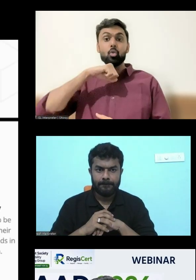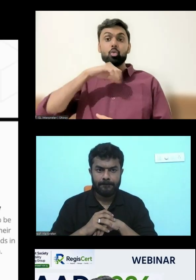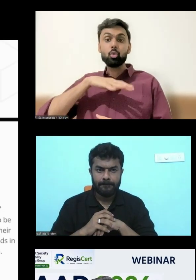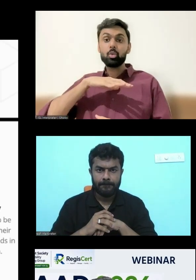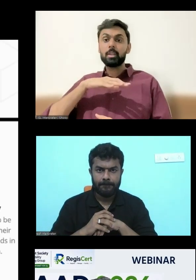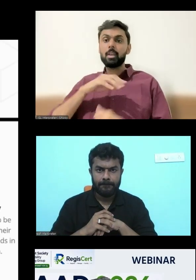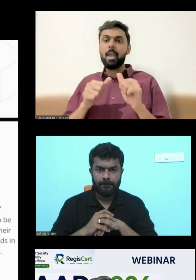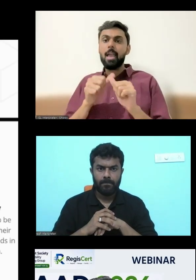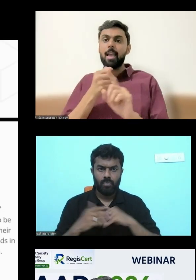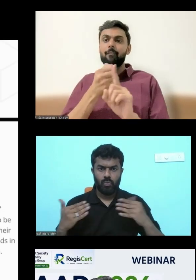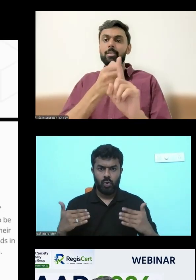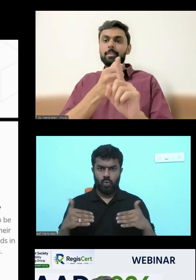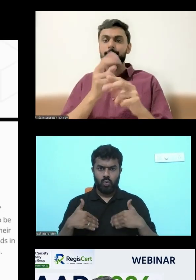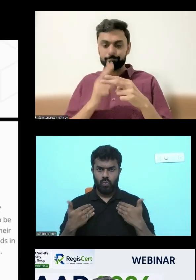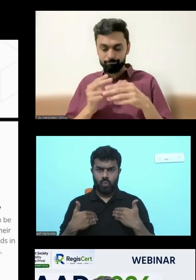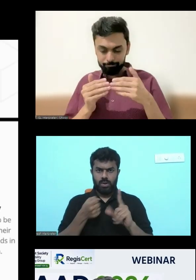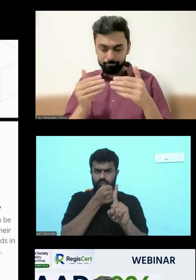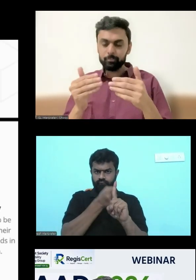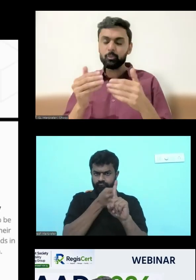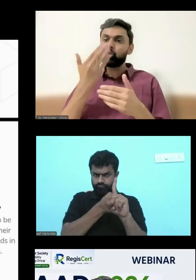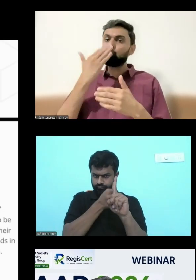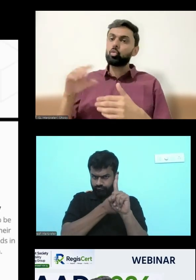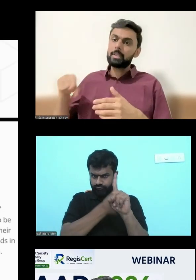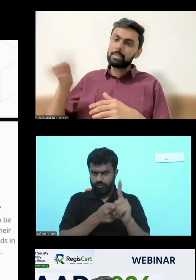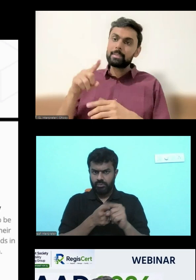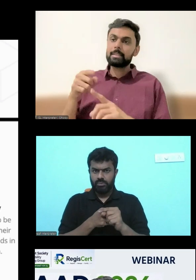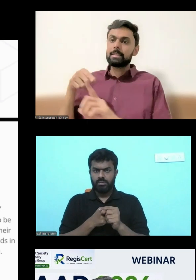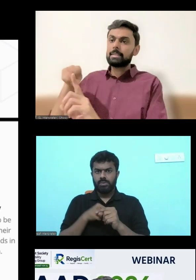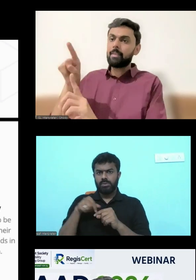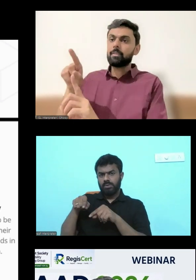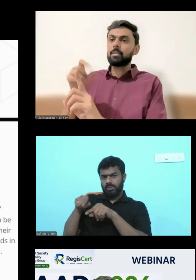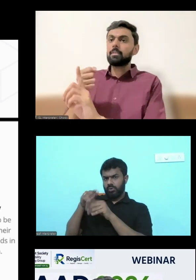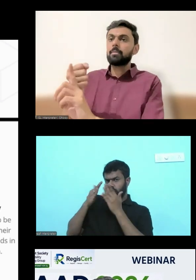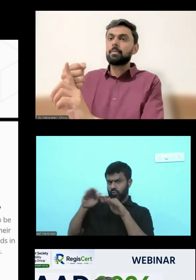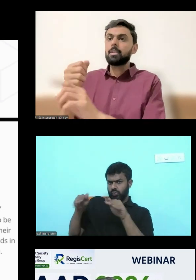For training students to be self advocates for their own accessibility needs in higher education.